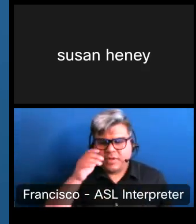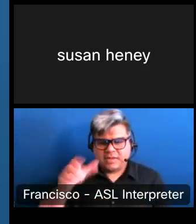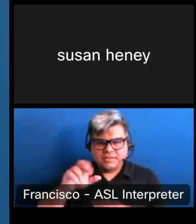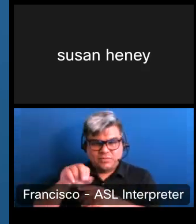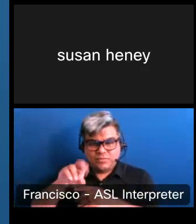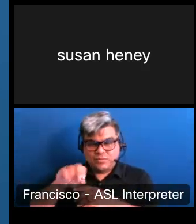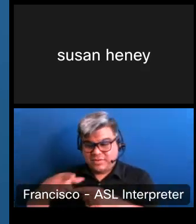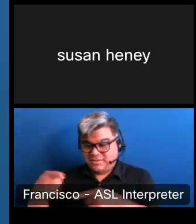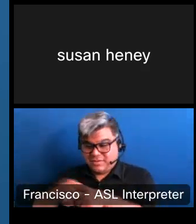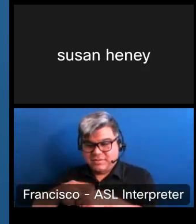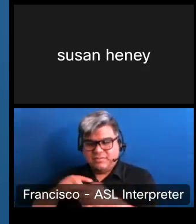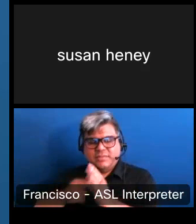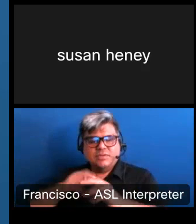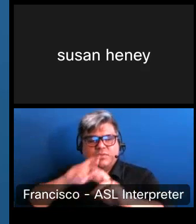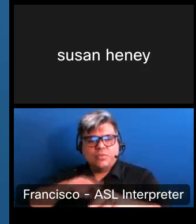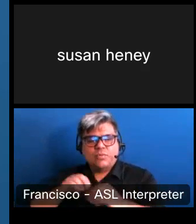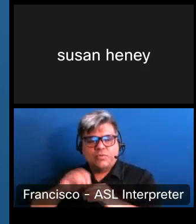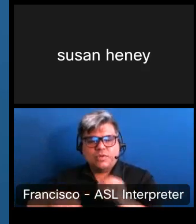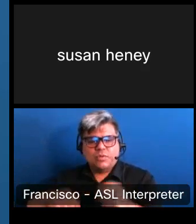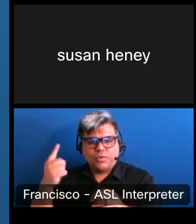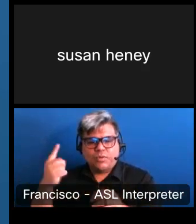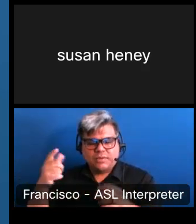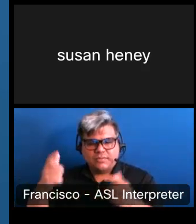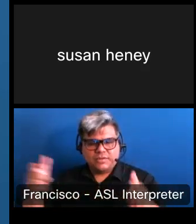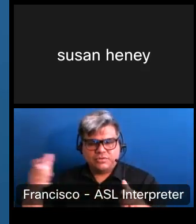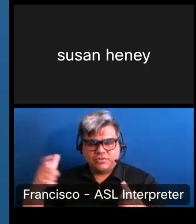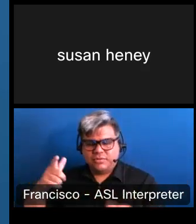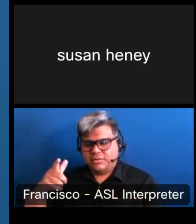more than one of the major race groups such as White, Black or African American,